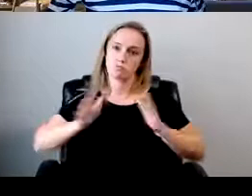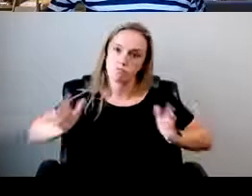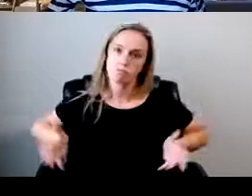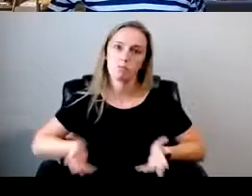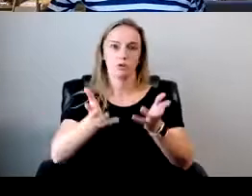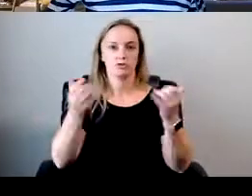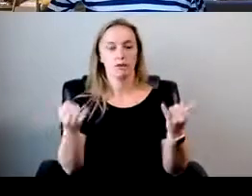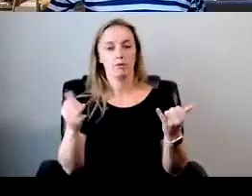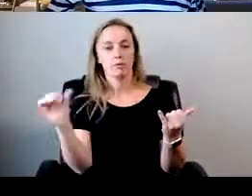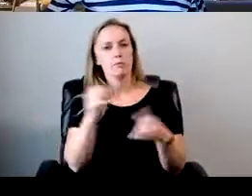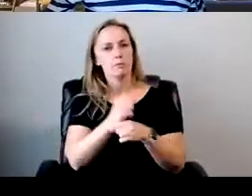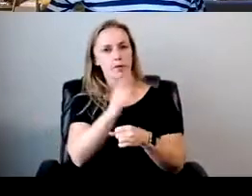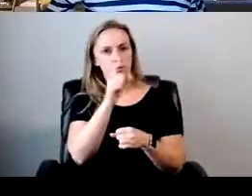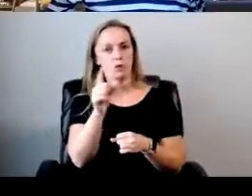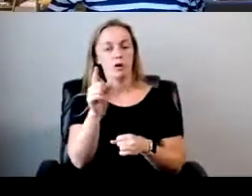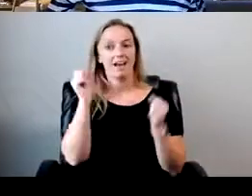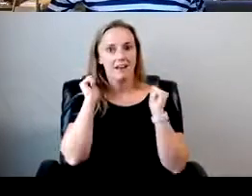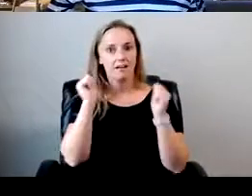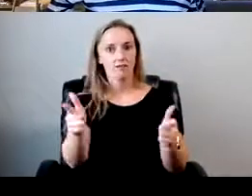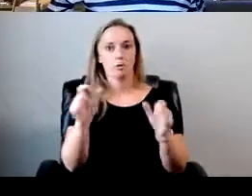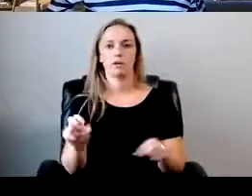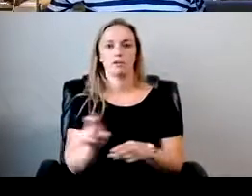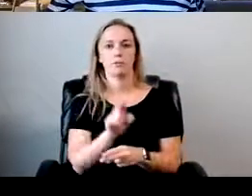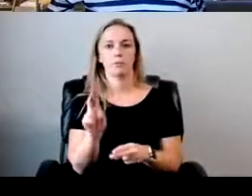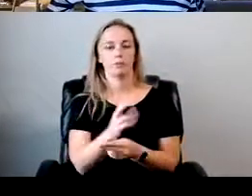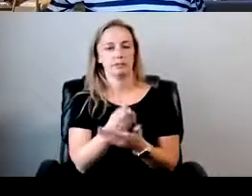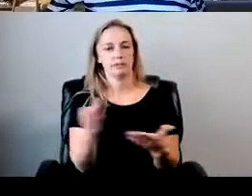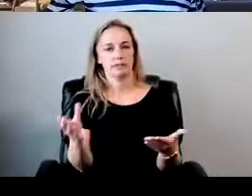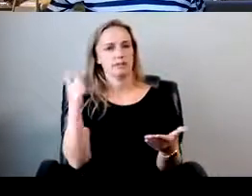to make sure that things are usable for everybody. So you'll hear terms like accessible design,